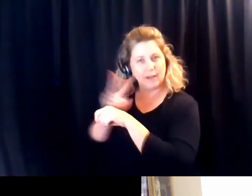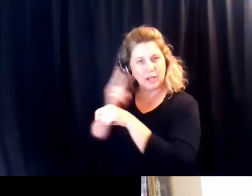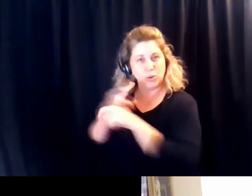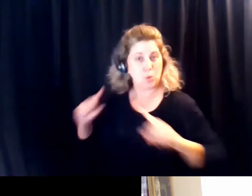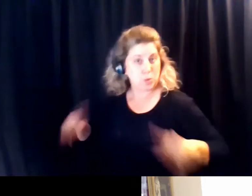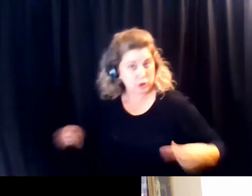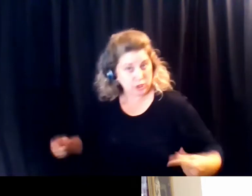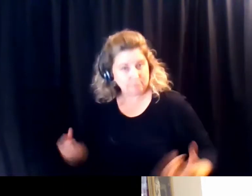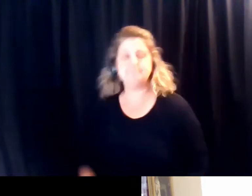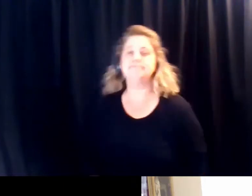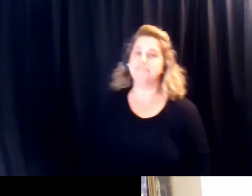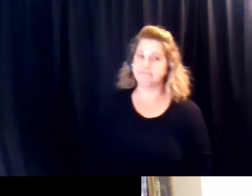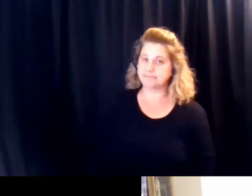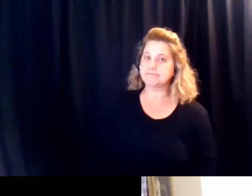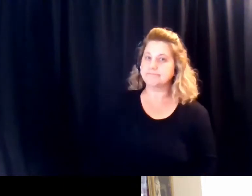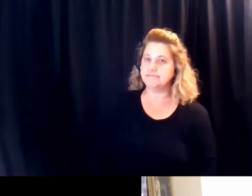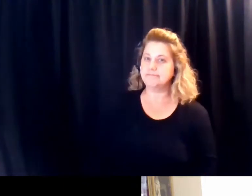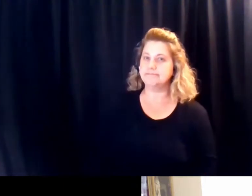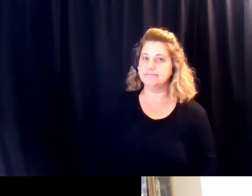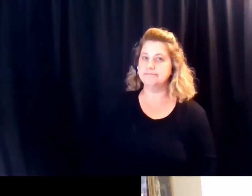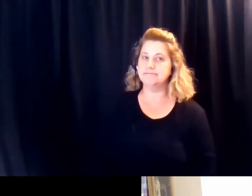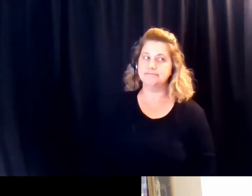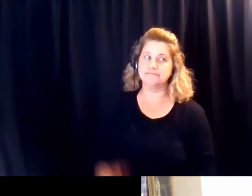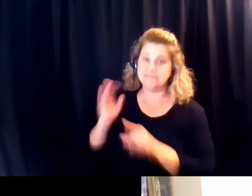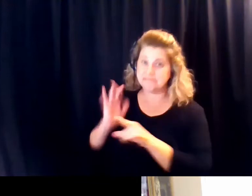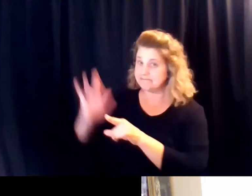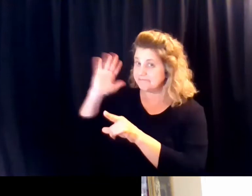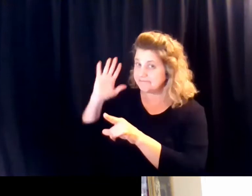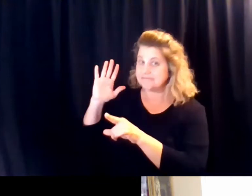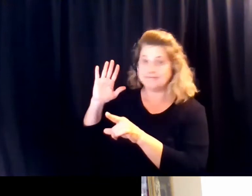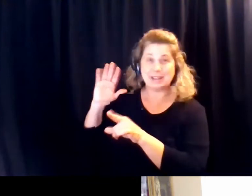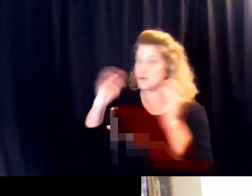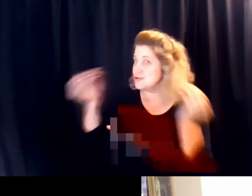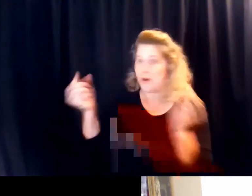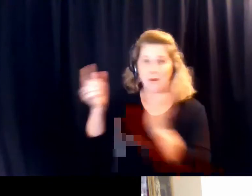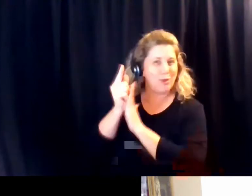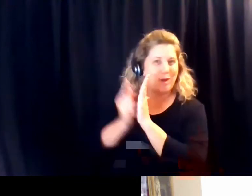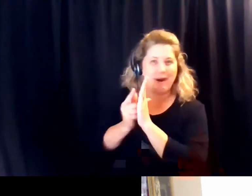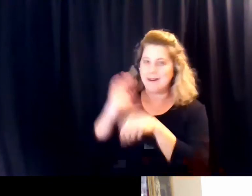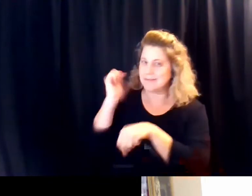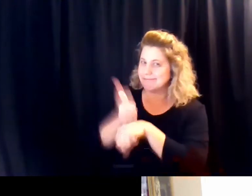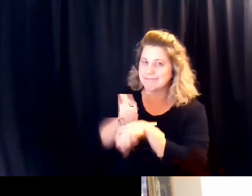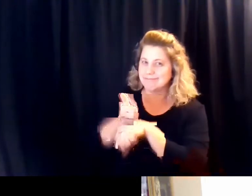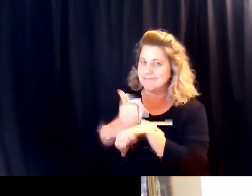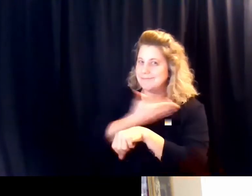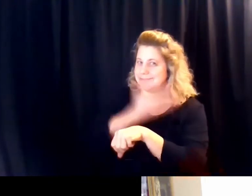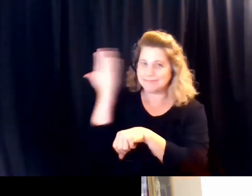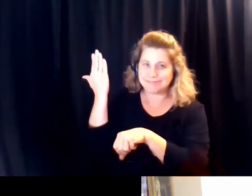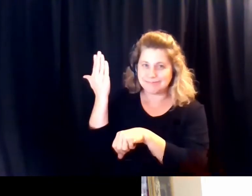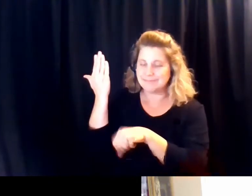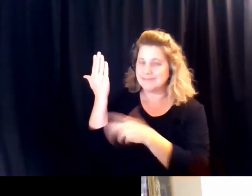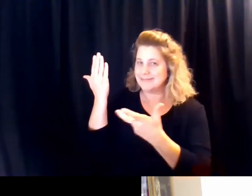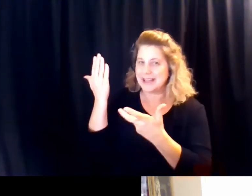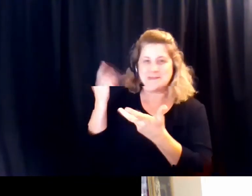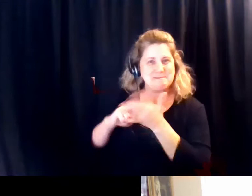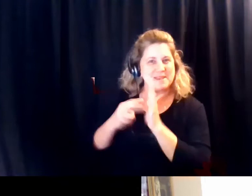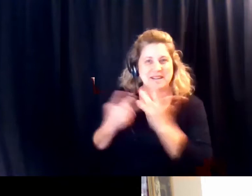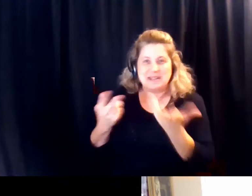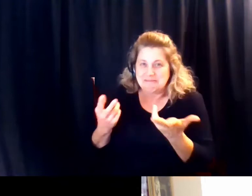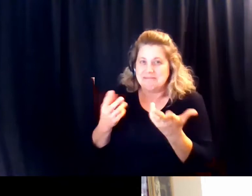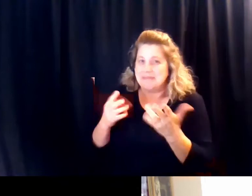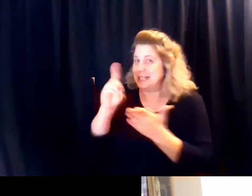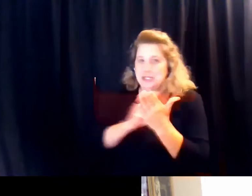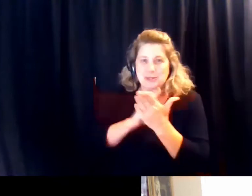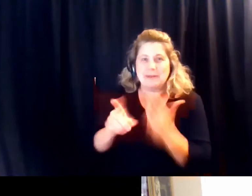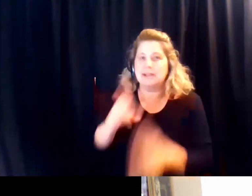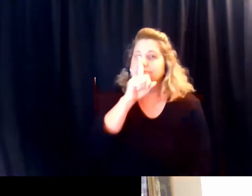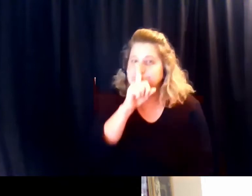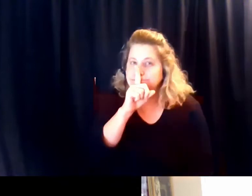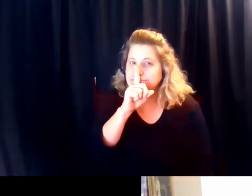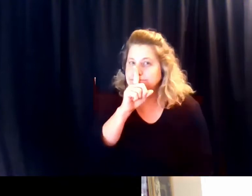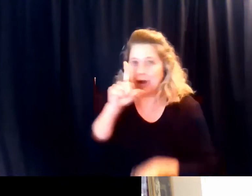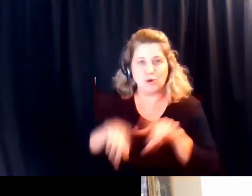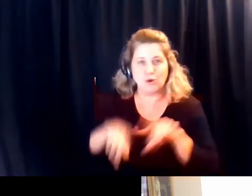Heather Dibblee: That you're just a natural leader as a camp counselor. Can you talk to us a little bit about where that advocacy at such a young age came from what pushed you to do that.